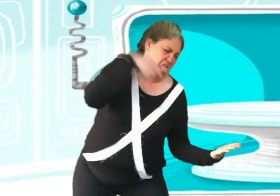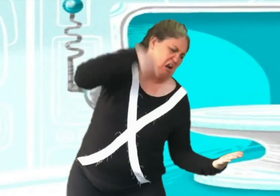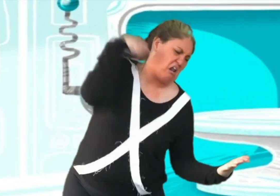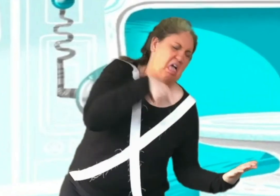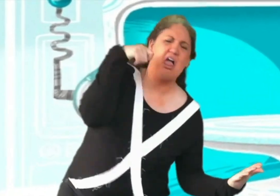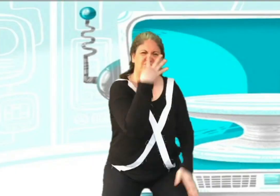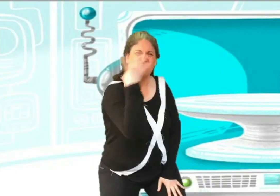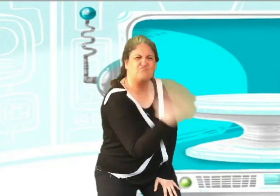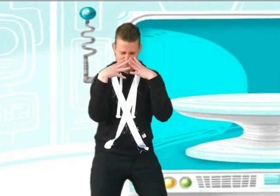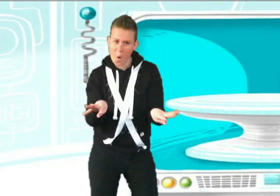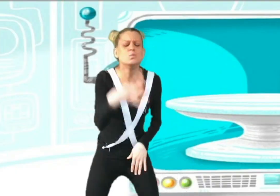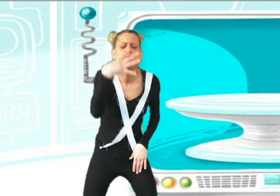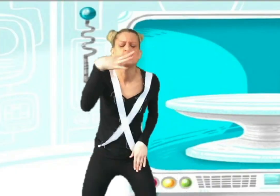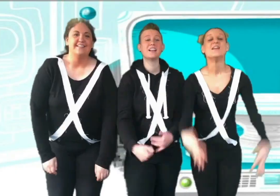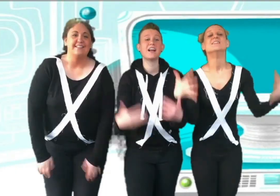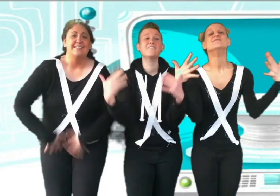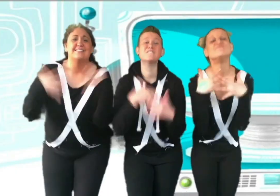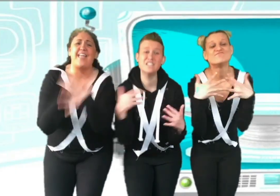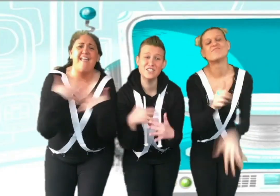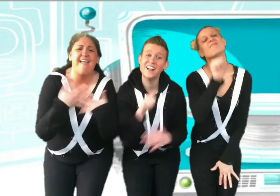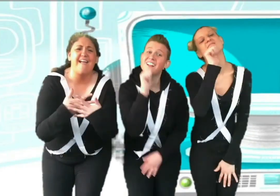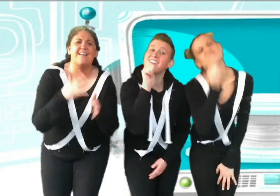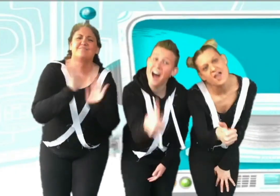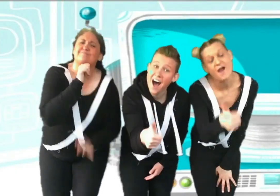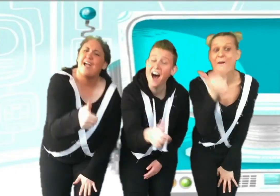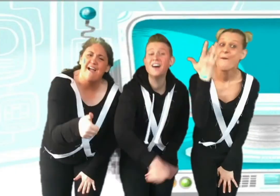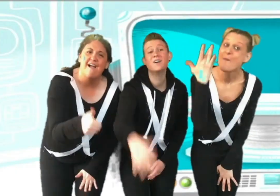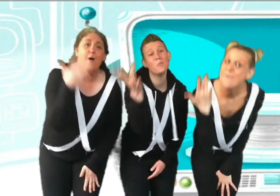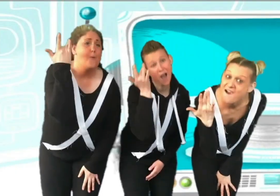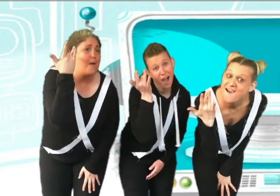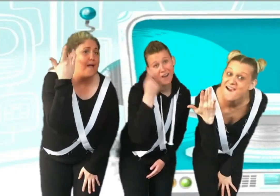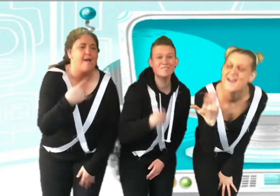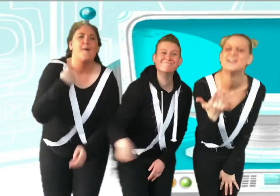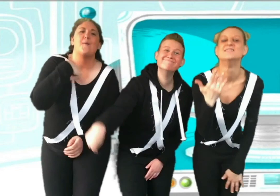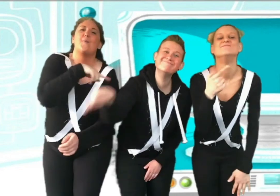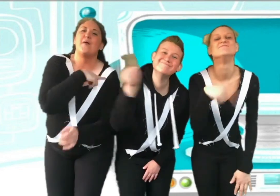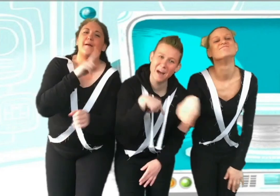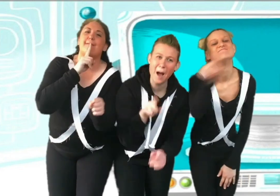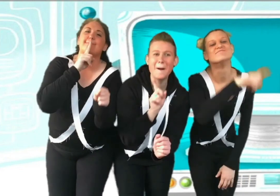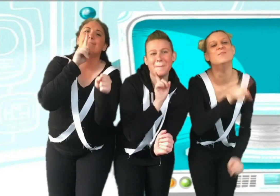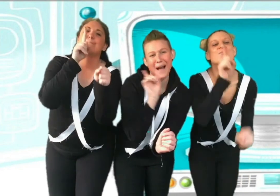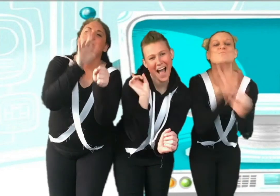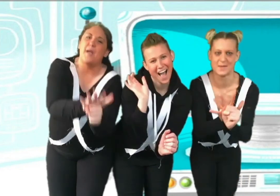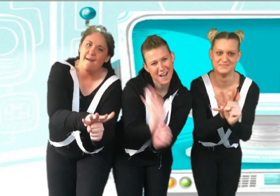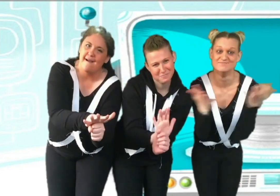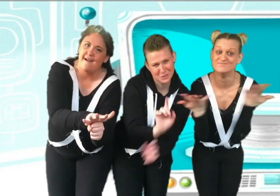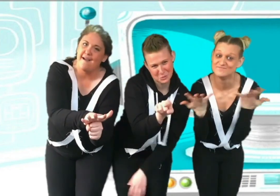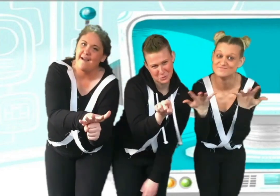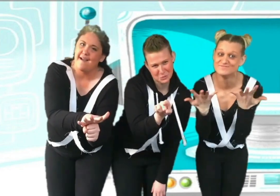And children hitting you with sticks — Fear not, because we promise you